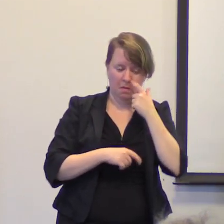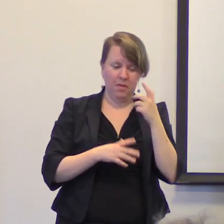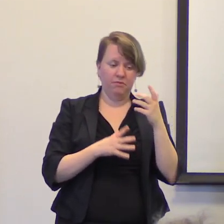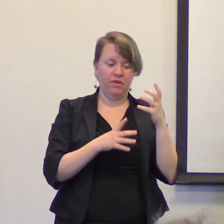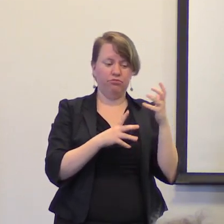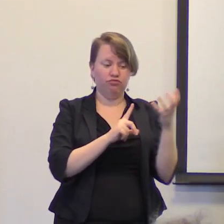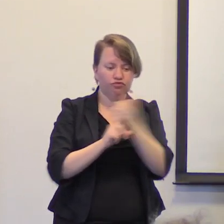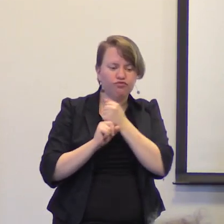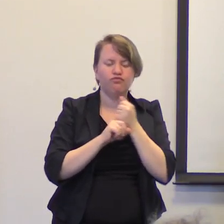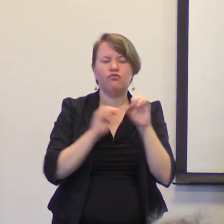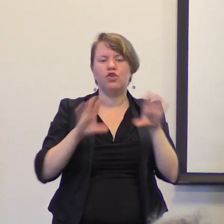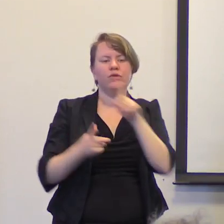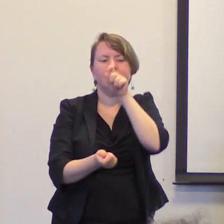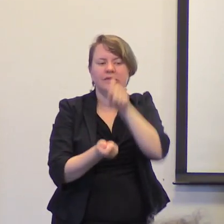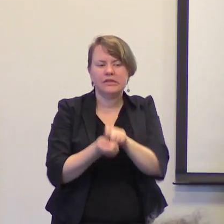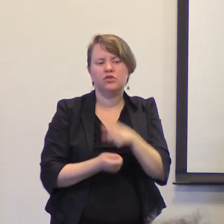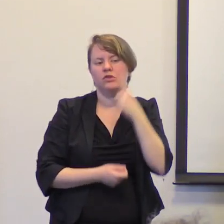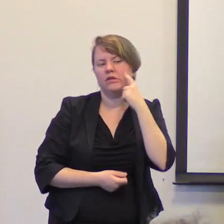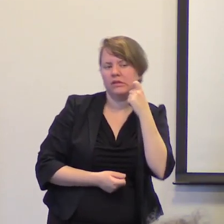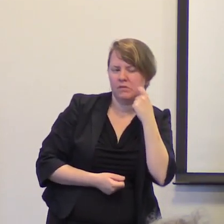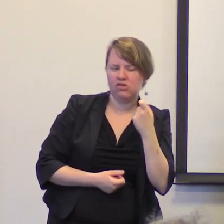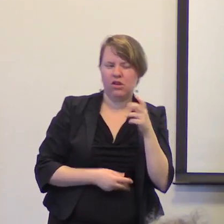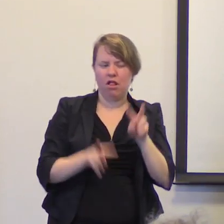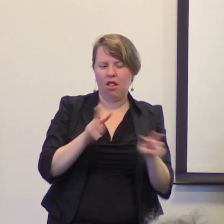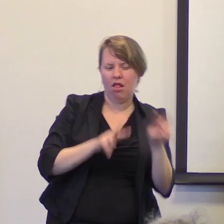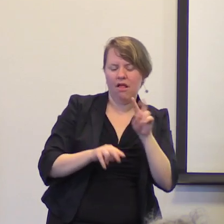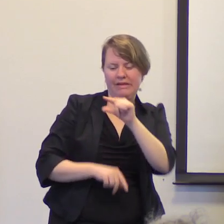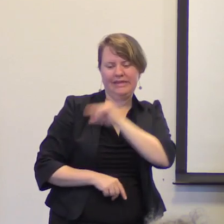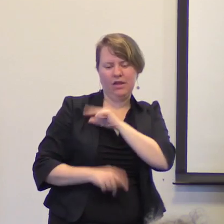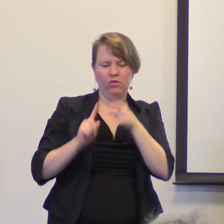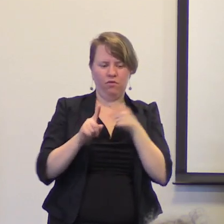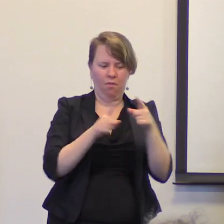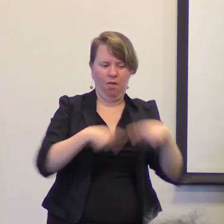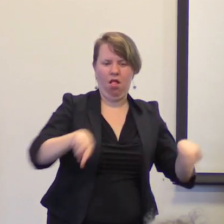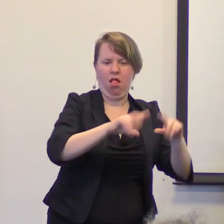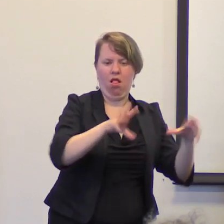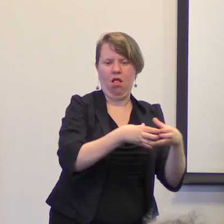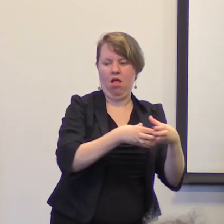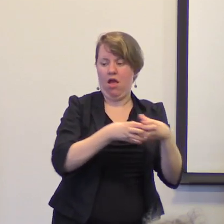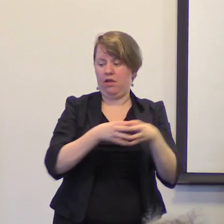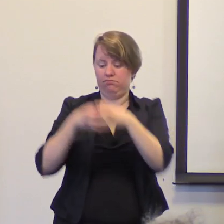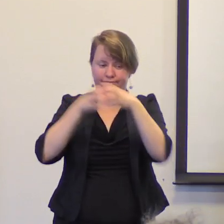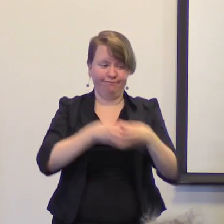It was this kind of guilt by association and deported hundreds of people, were just deported.